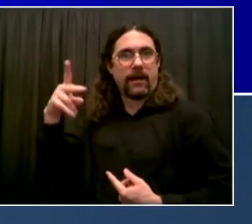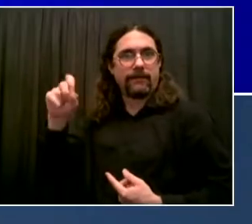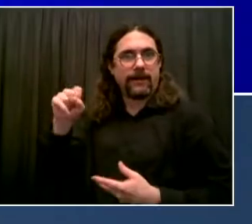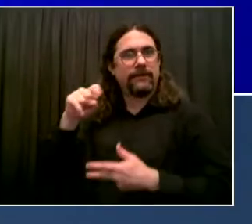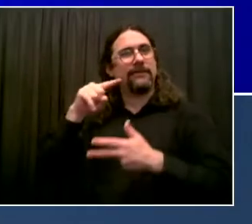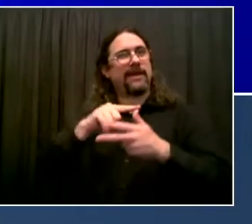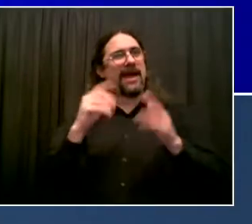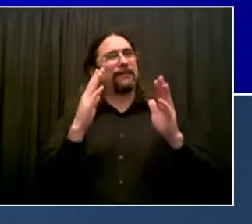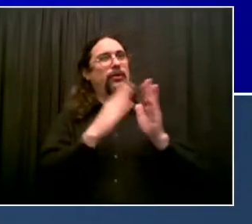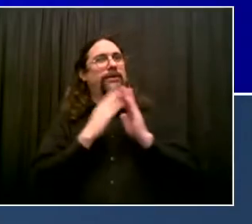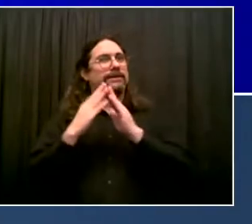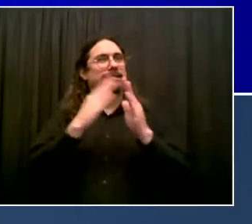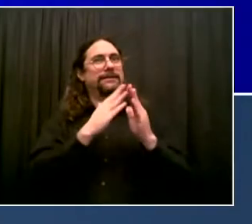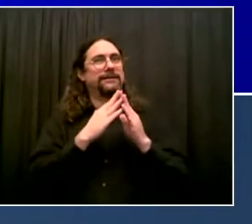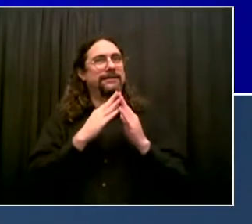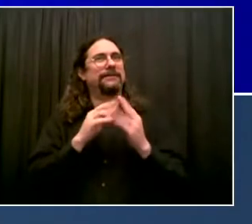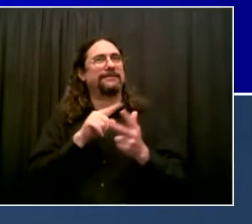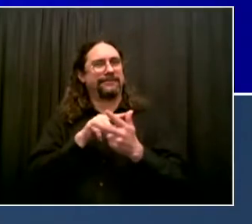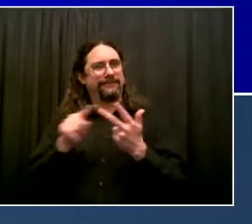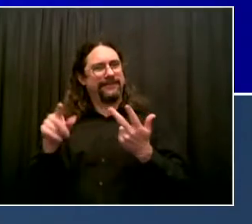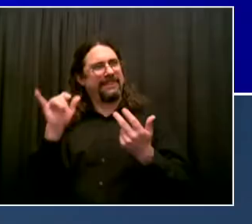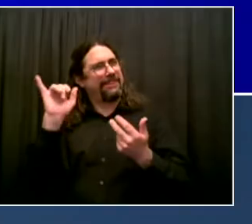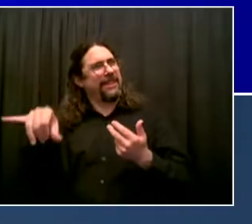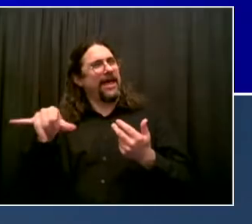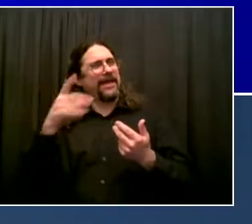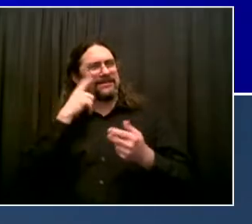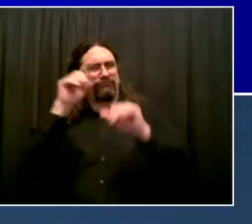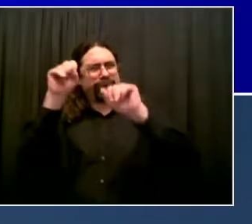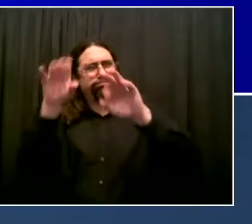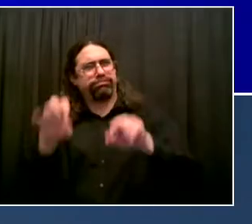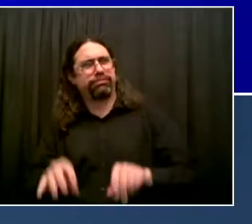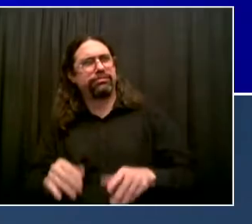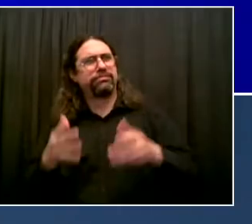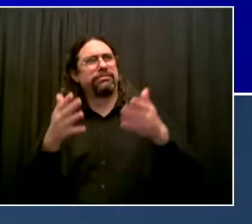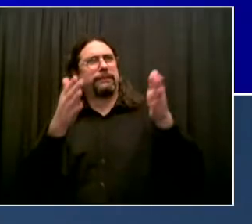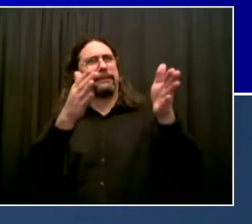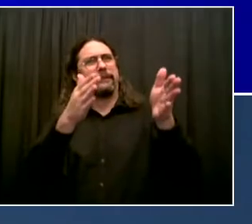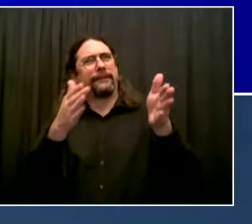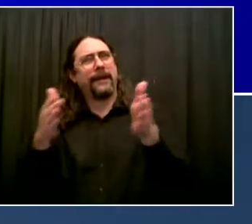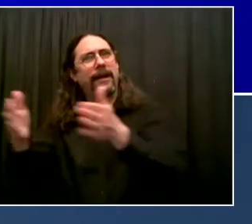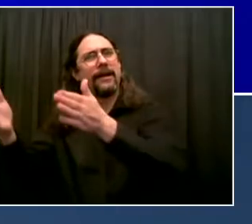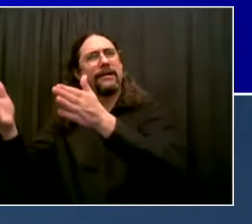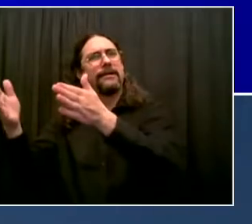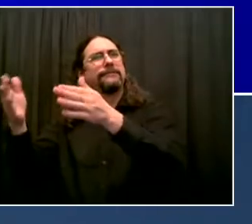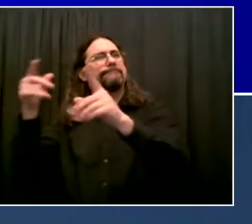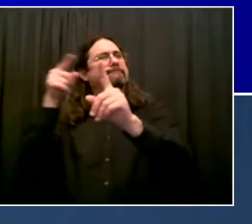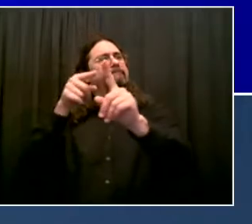COME UP WITH SERIOUS REFORMS WITH THE PAROLE SYSTEM, TO ADDRESS SOMETHINGHA TT' SLONG